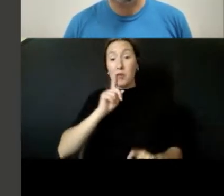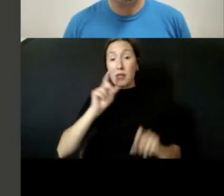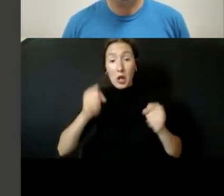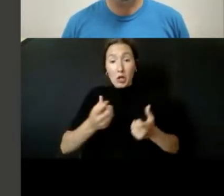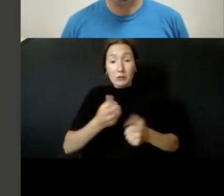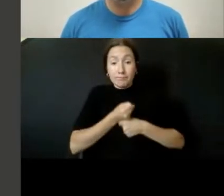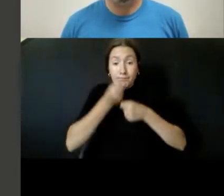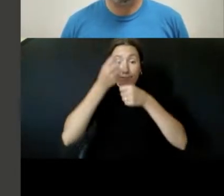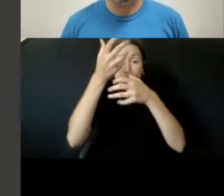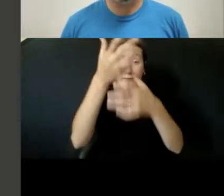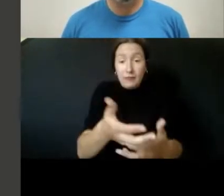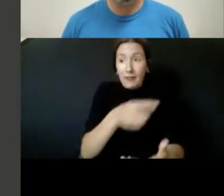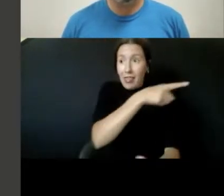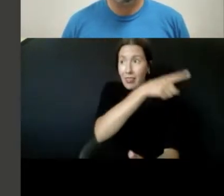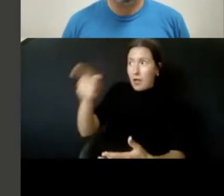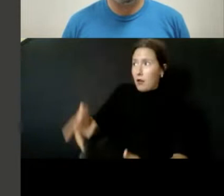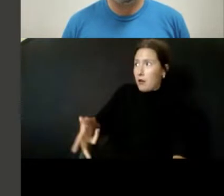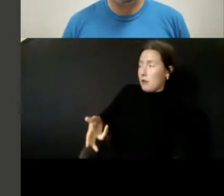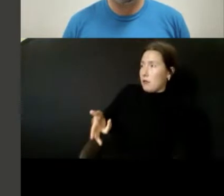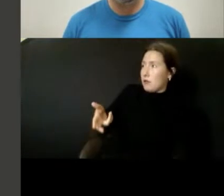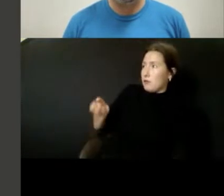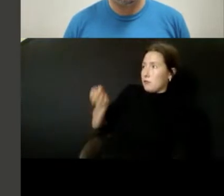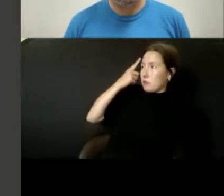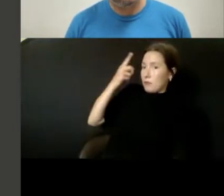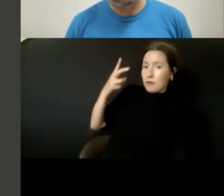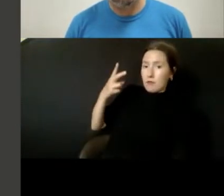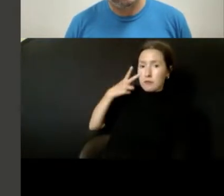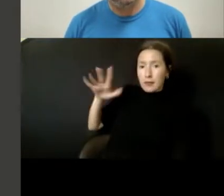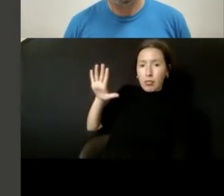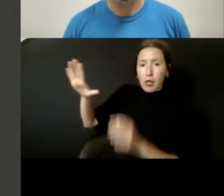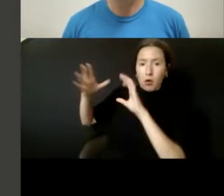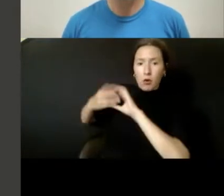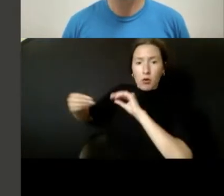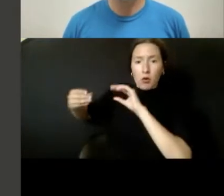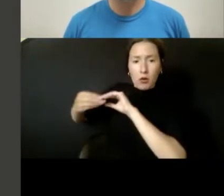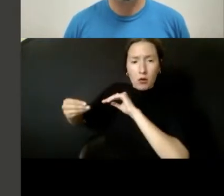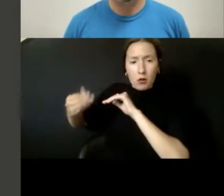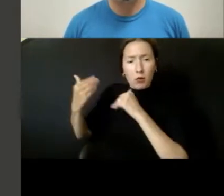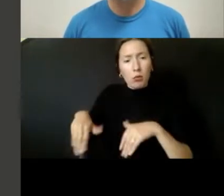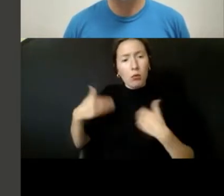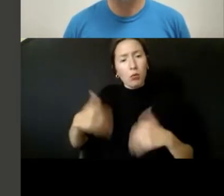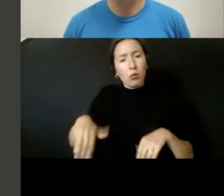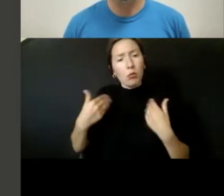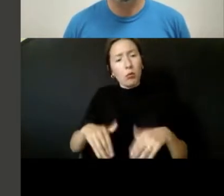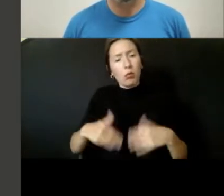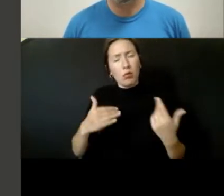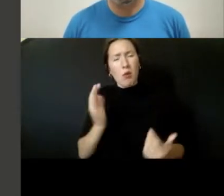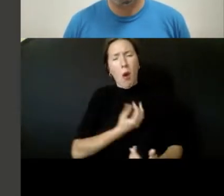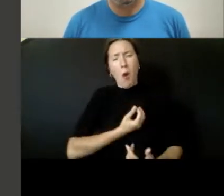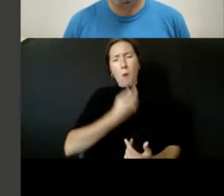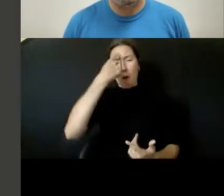how we can listen better to people around us and across the spectrum of ability